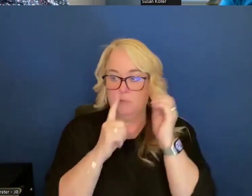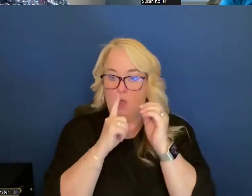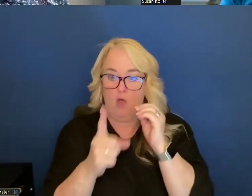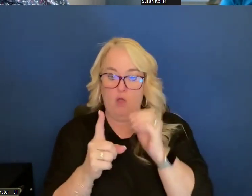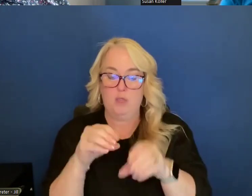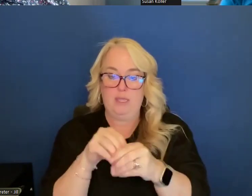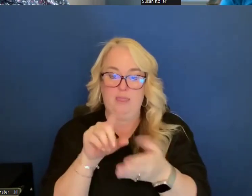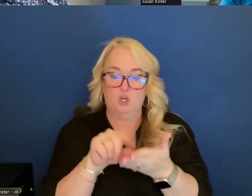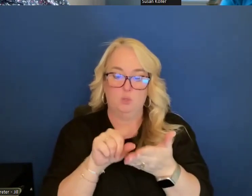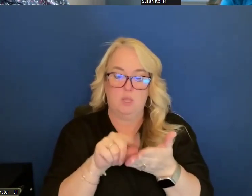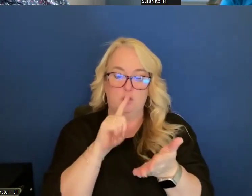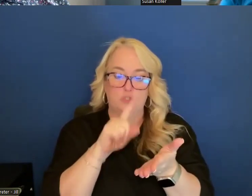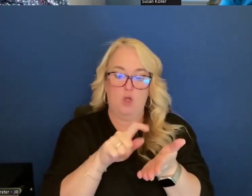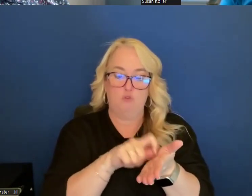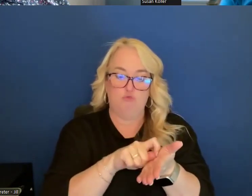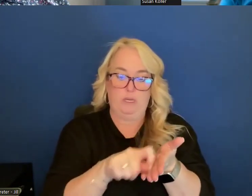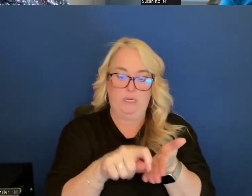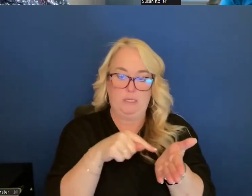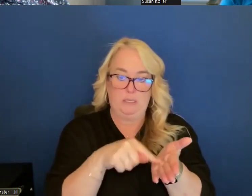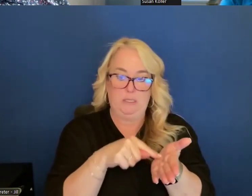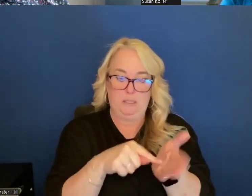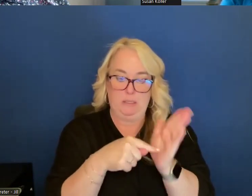they're written down, but they're so small that you can